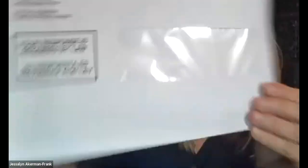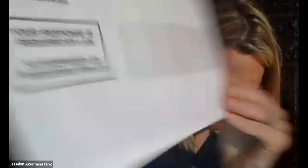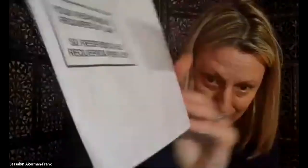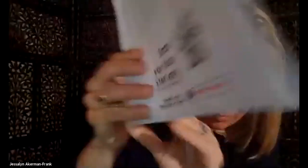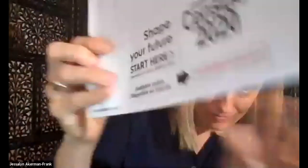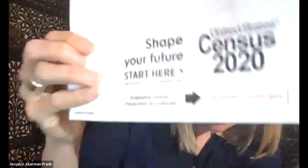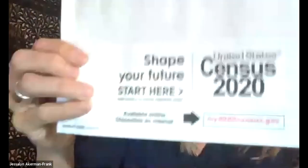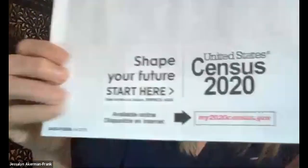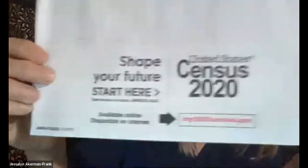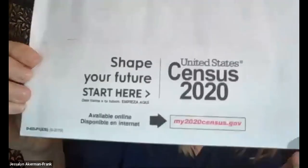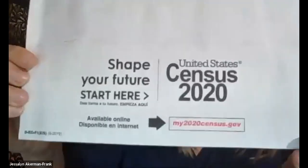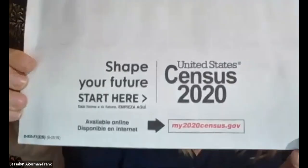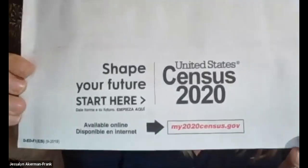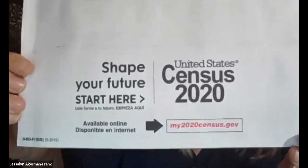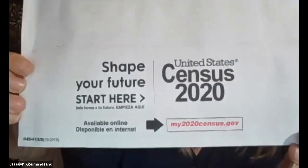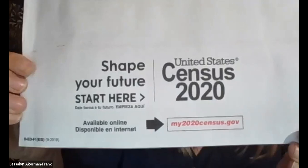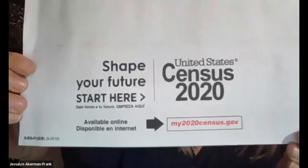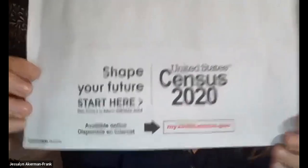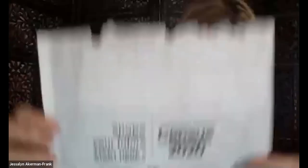mailboxes for this